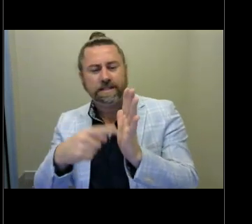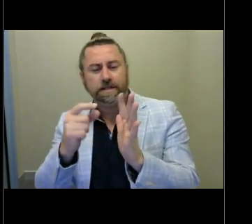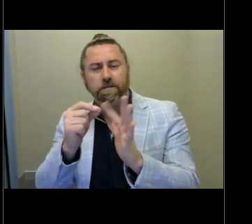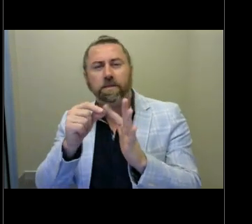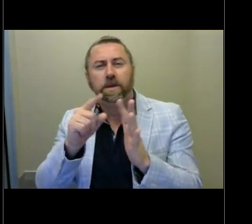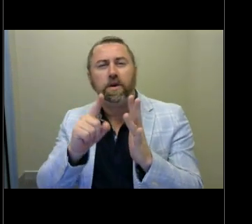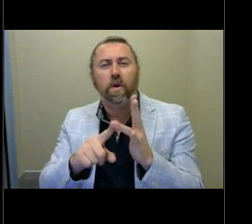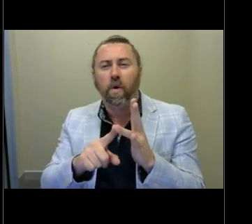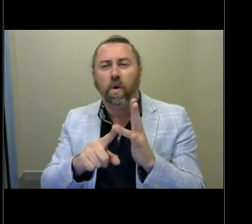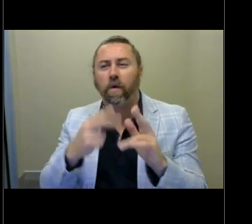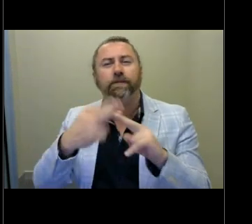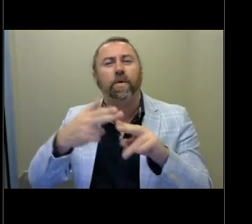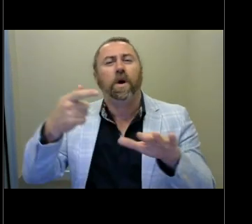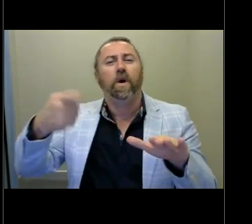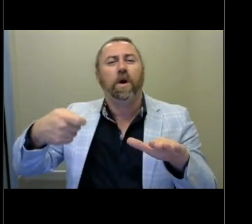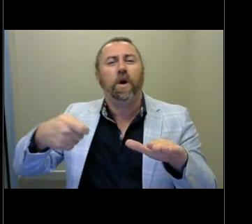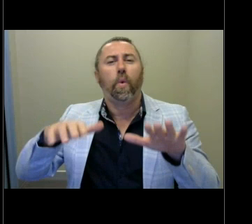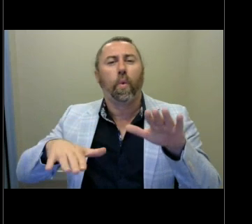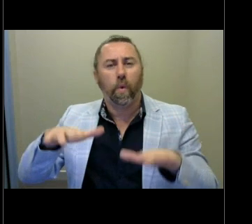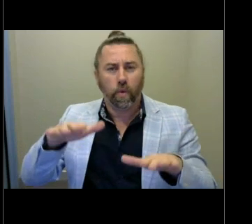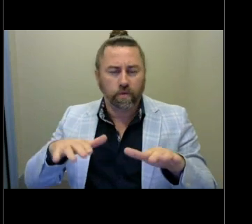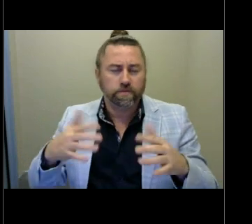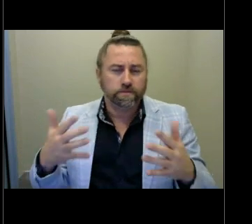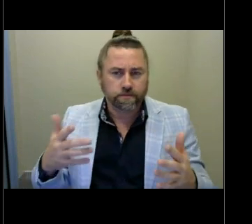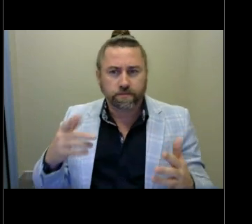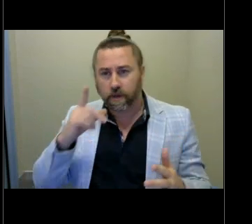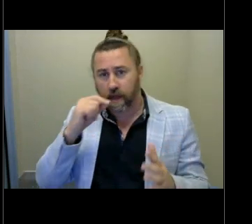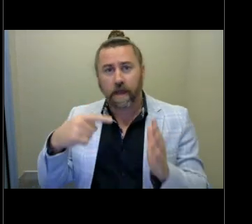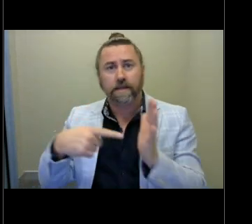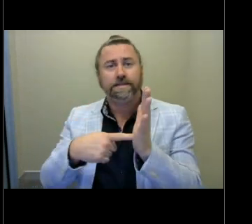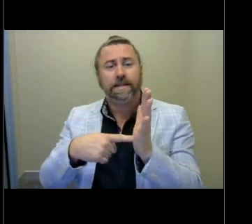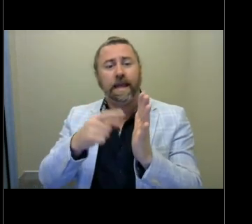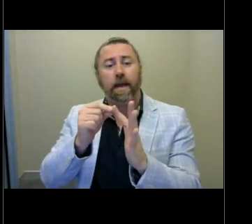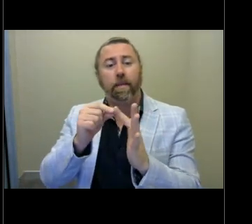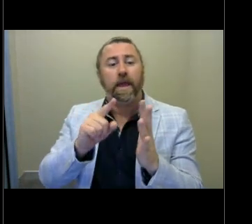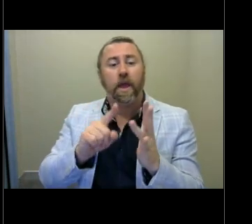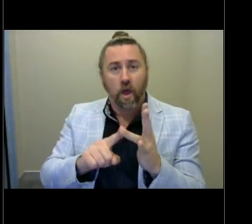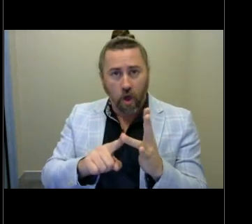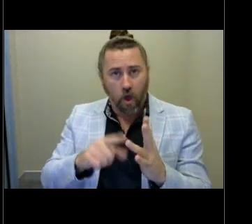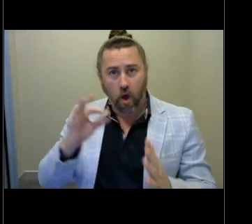So TPOs can be made ex parte which means in the absence of the respondent.